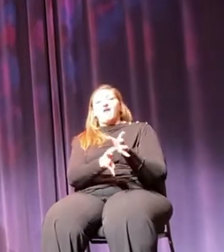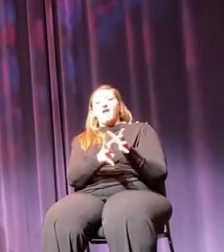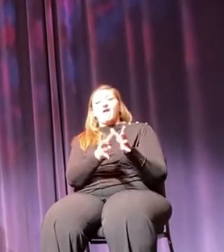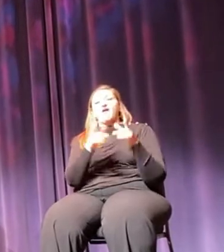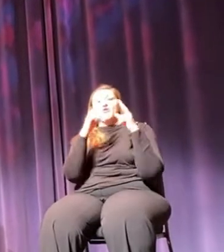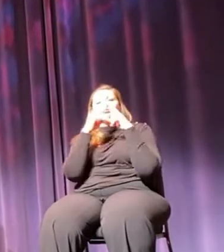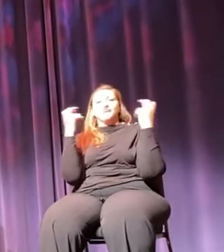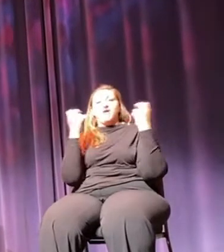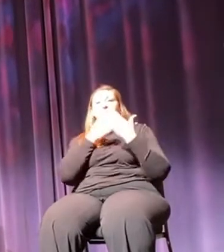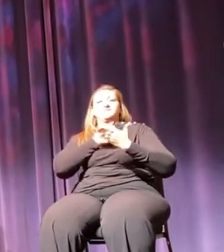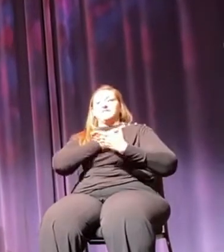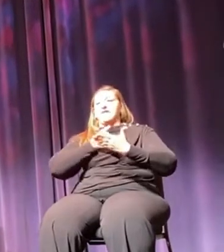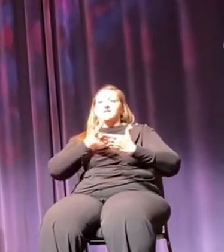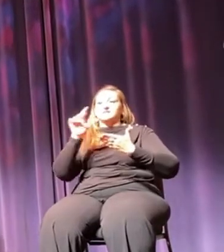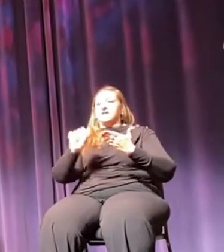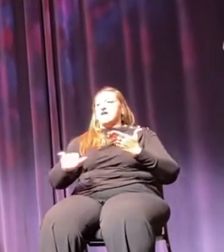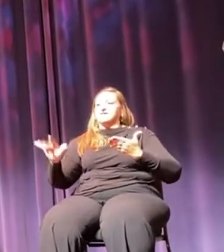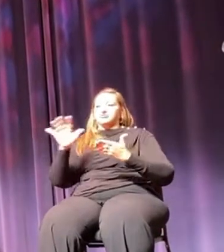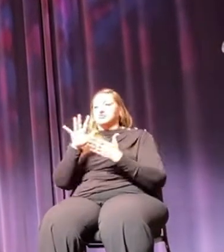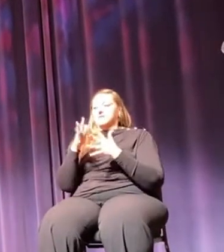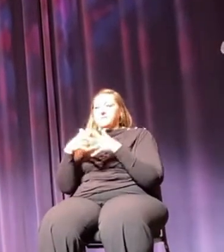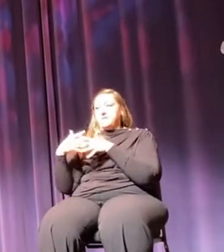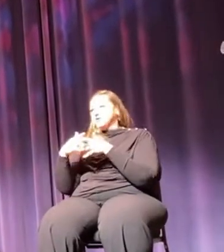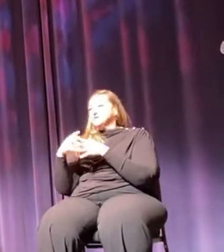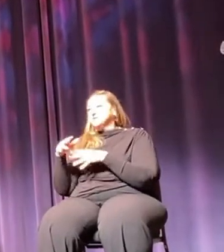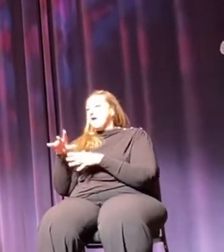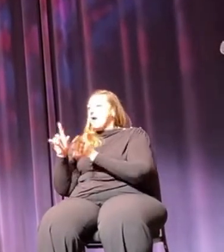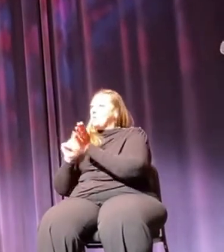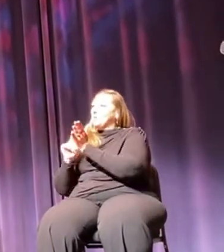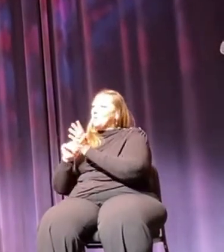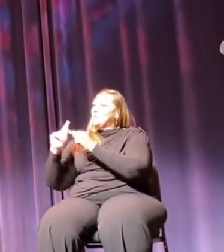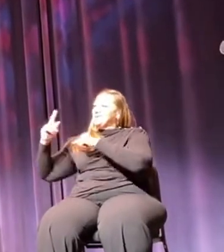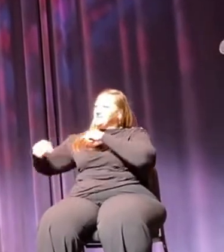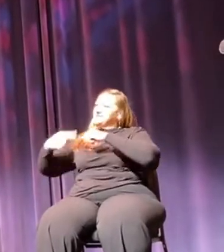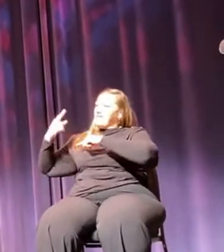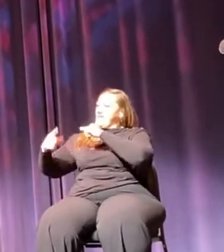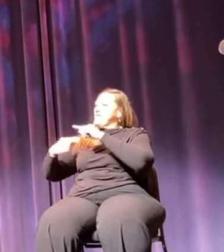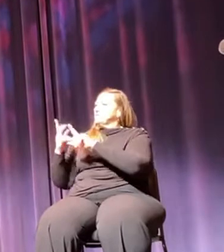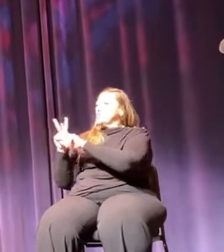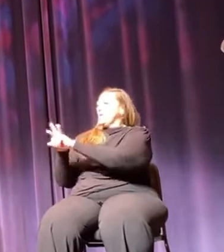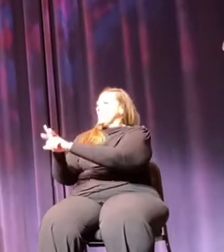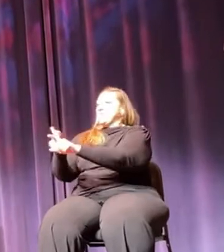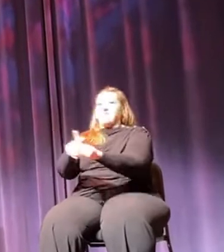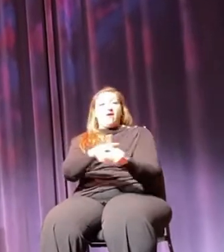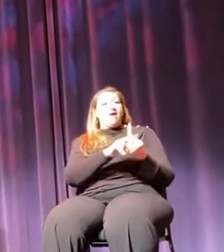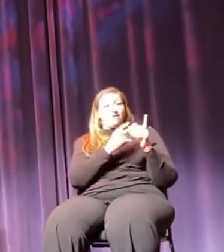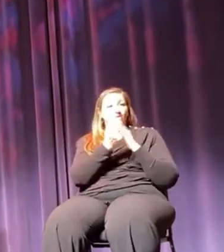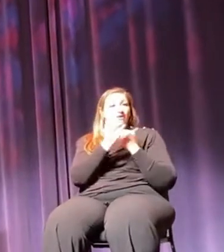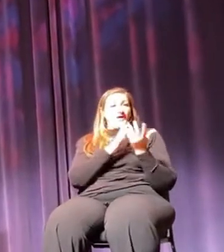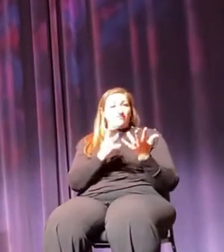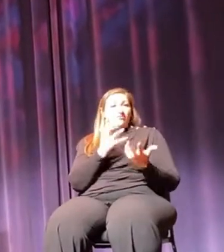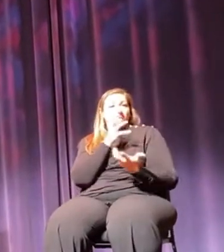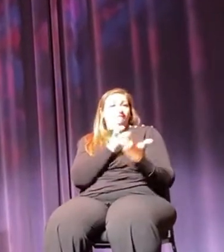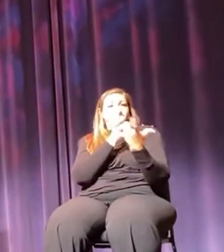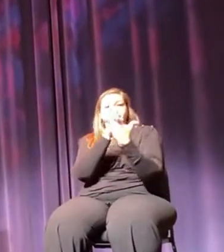and it's about news cycles and I also would invite you to kind of apply this however it makes sense for you,